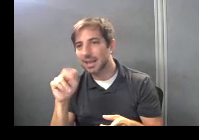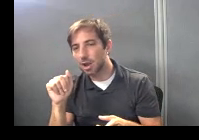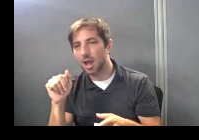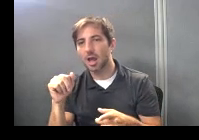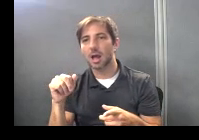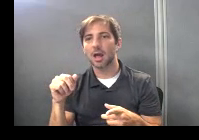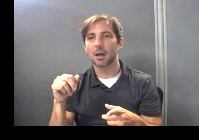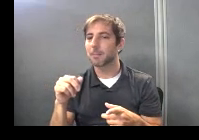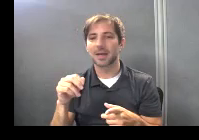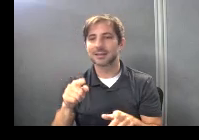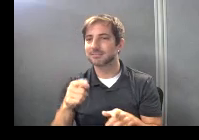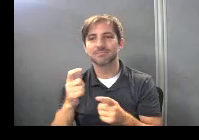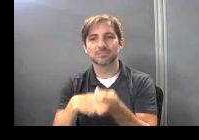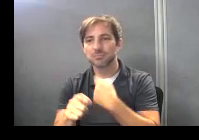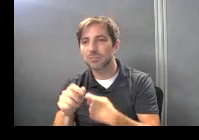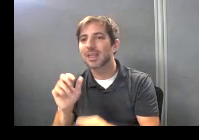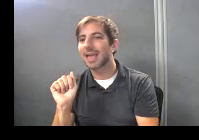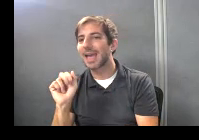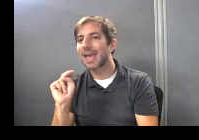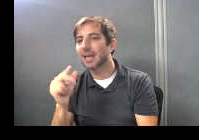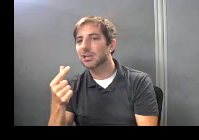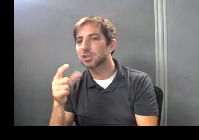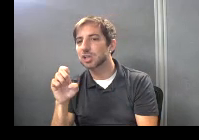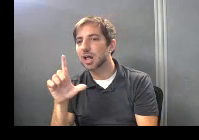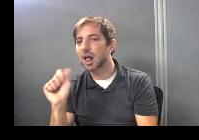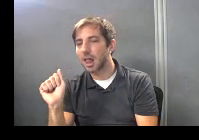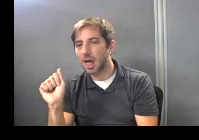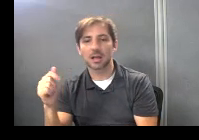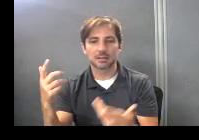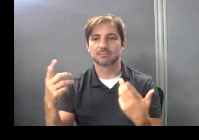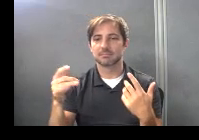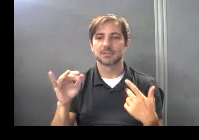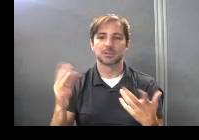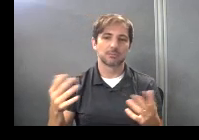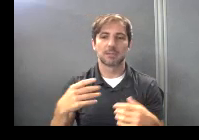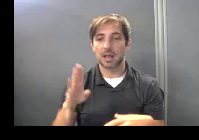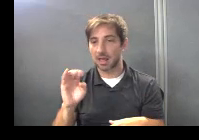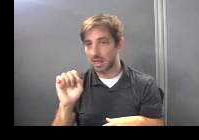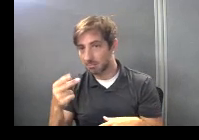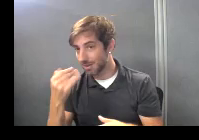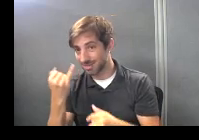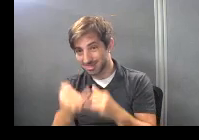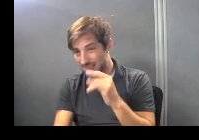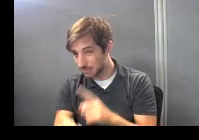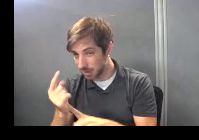ANGELA, THANK YOU FOR JOINING US. BETH, DO YOU HAVE LAST MINUTE WORDS OR QUESTIONS